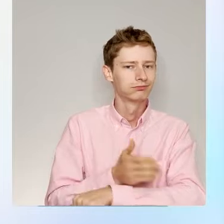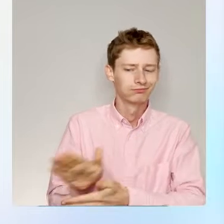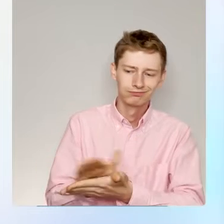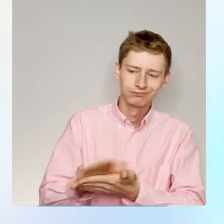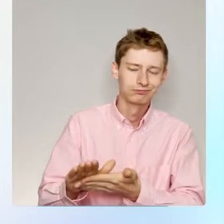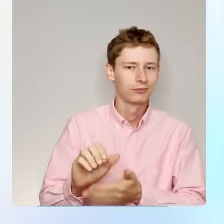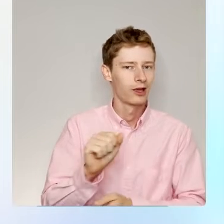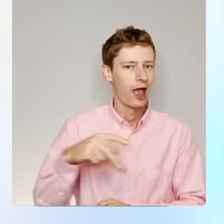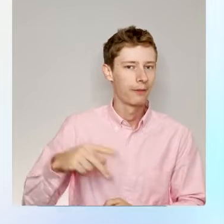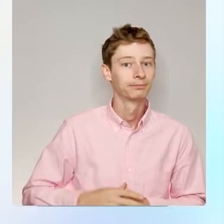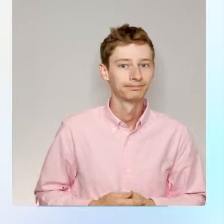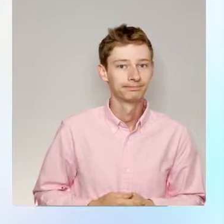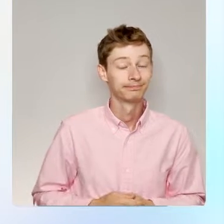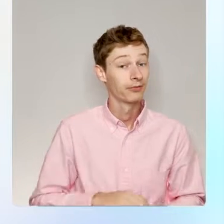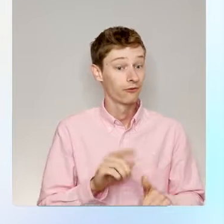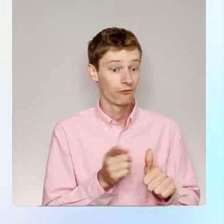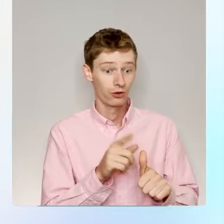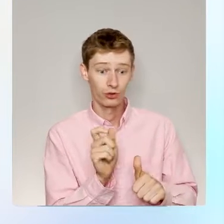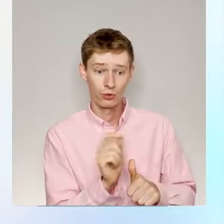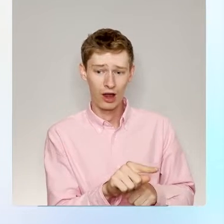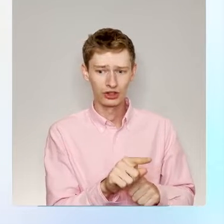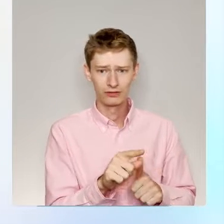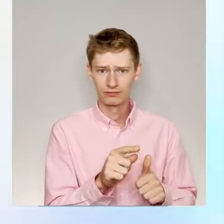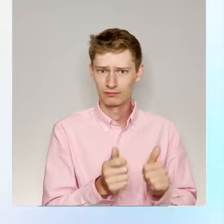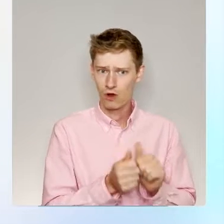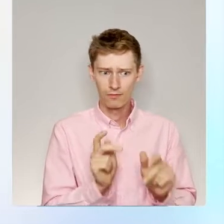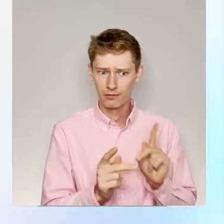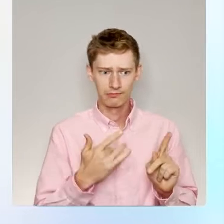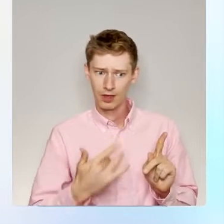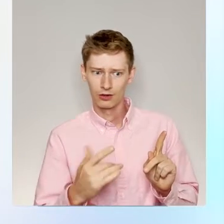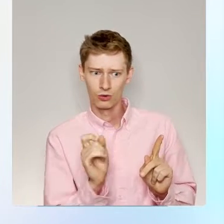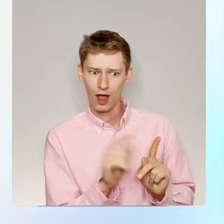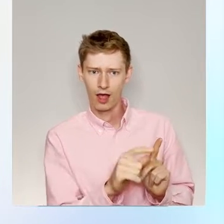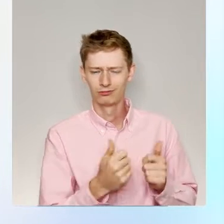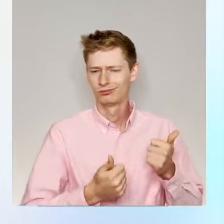The first question most folks have when they start a WebXR project is, "What engine should I use?"